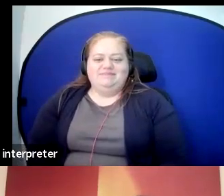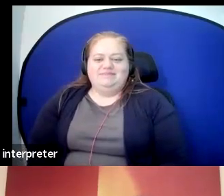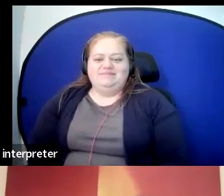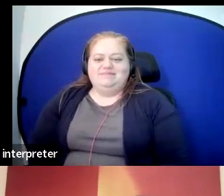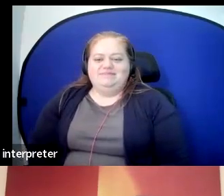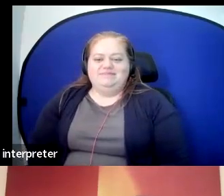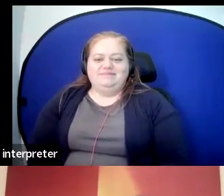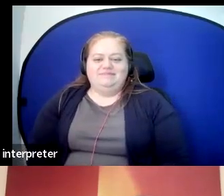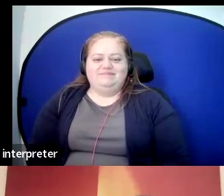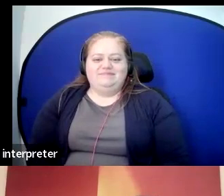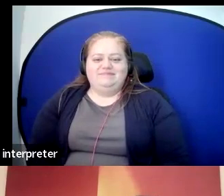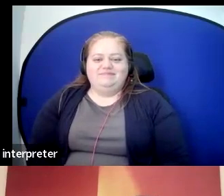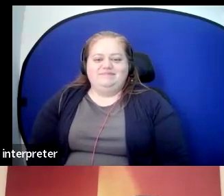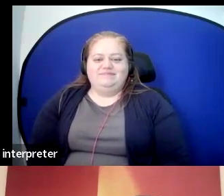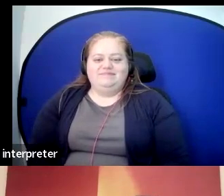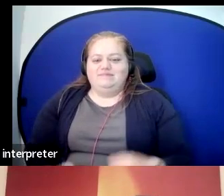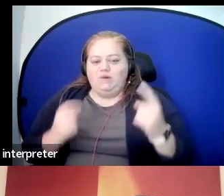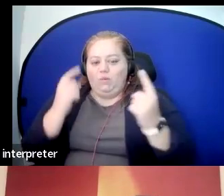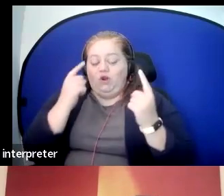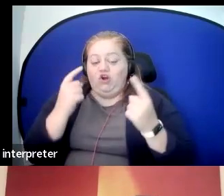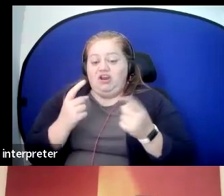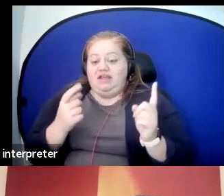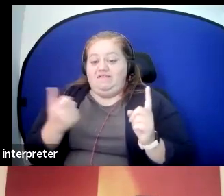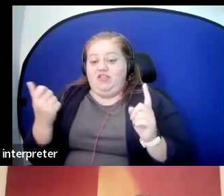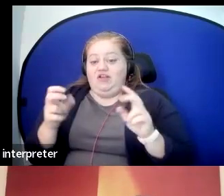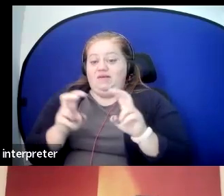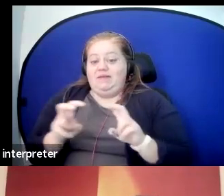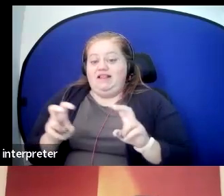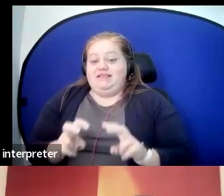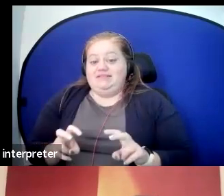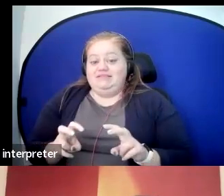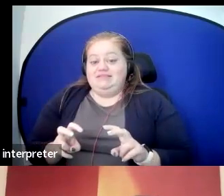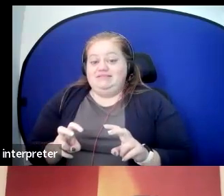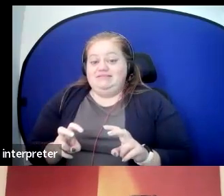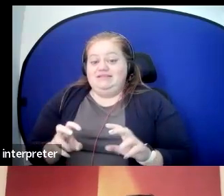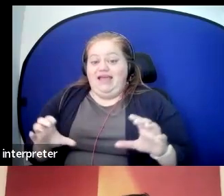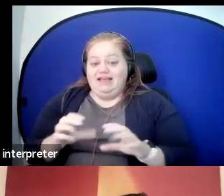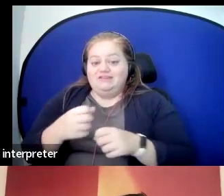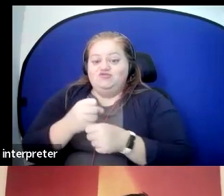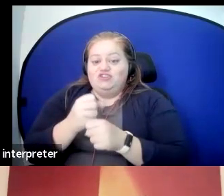I'm wondering if the other panelists, as active creators of these tools,